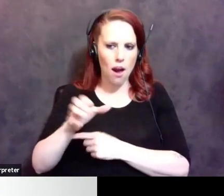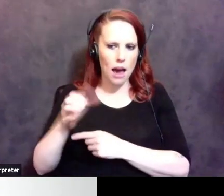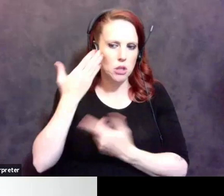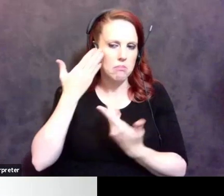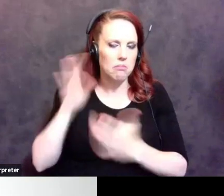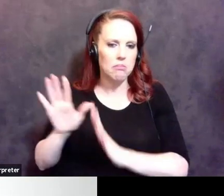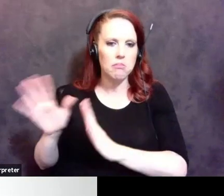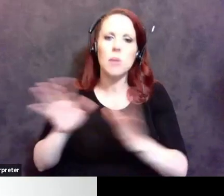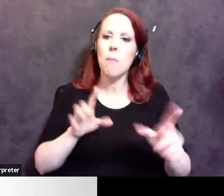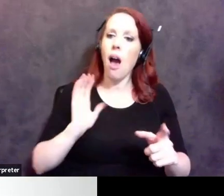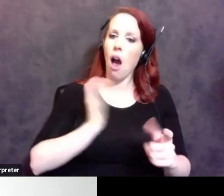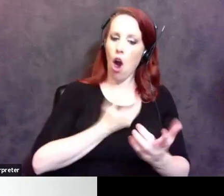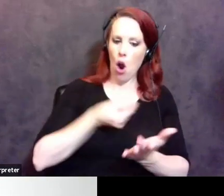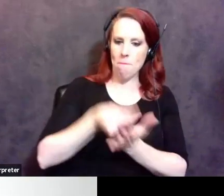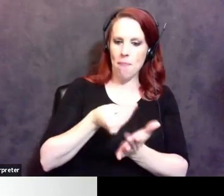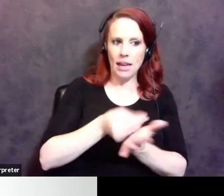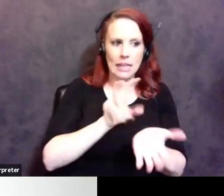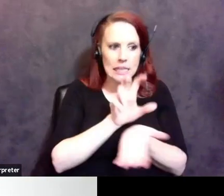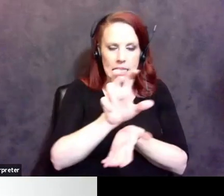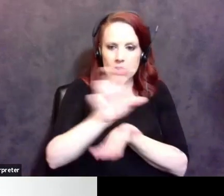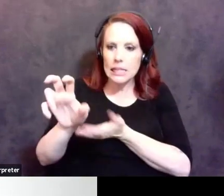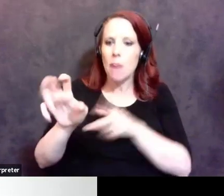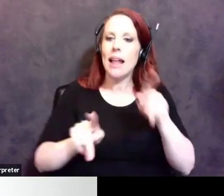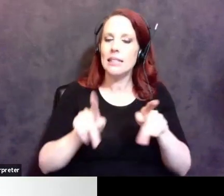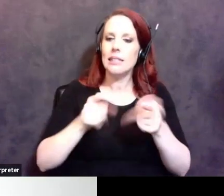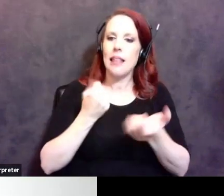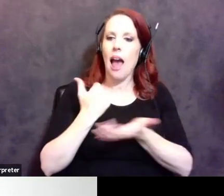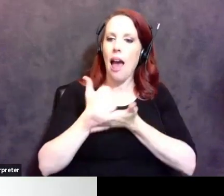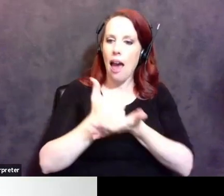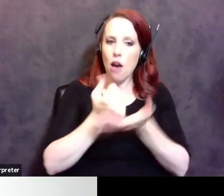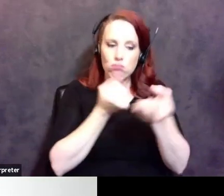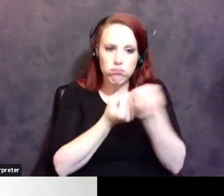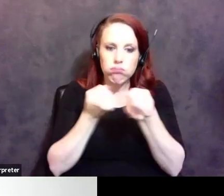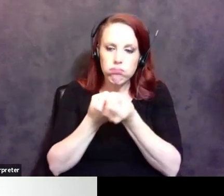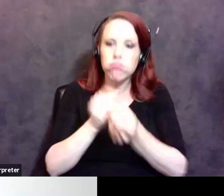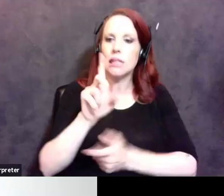our money into places that help elevate disability owned businesses? Where are we using our economic